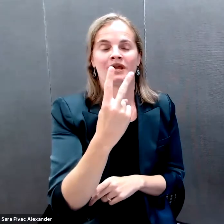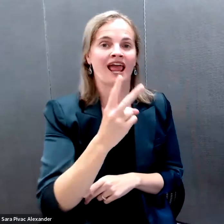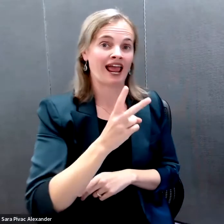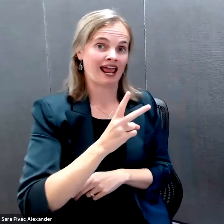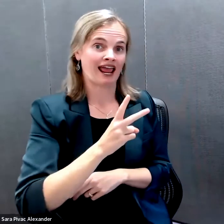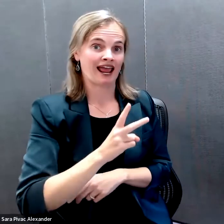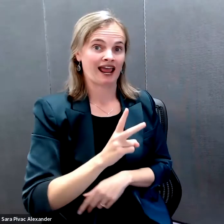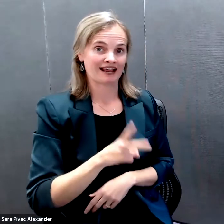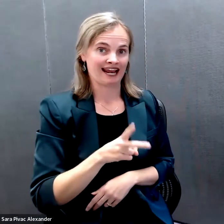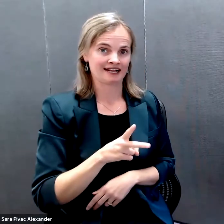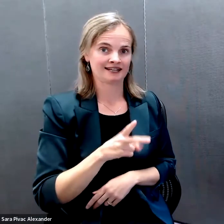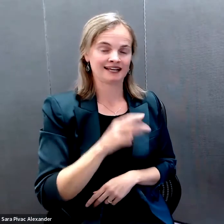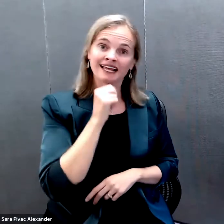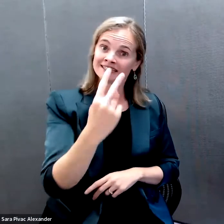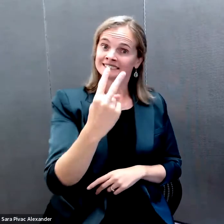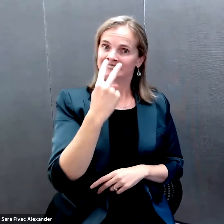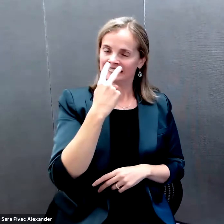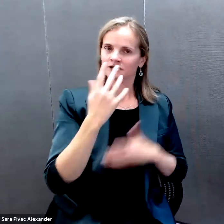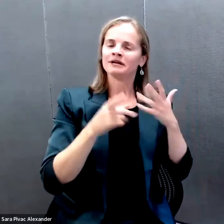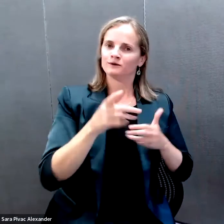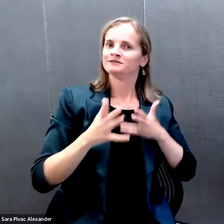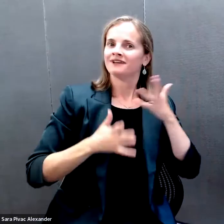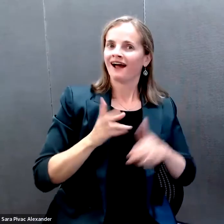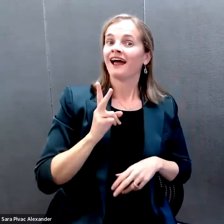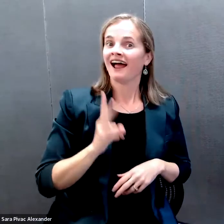it looks like a number two but it's signed this way and if you see me sign again